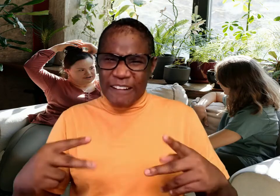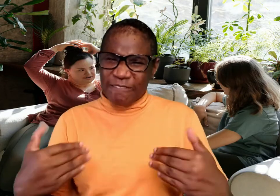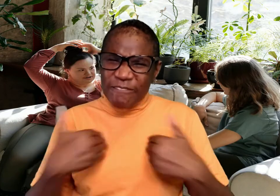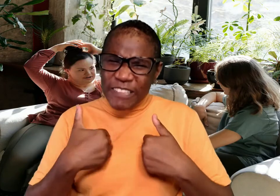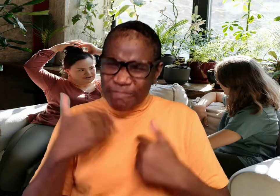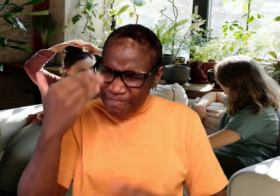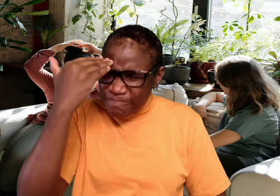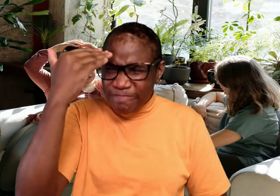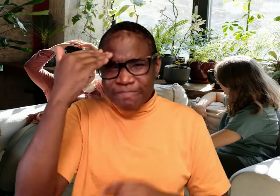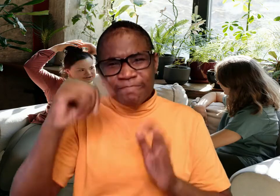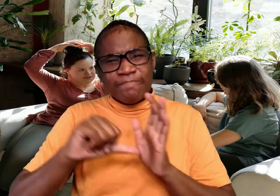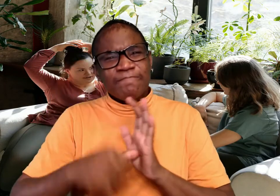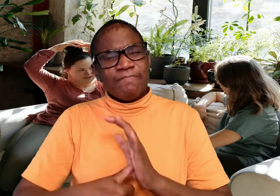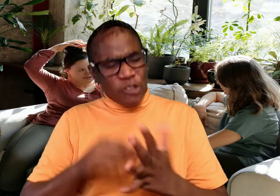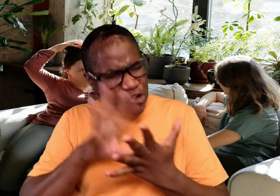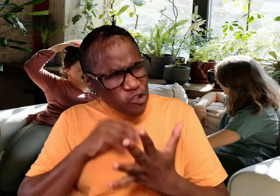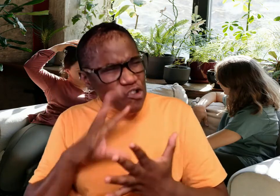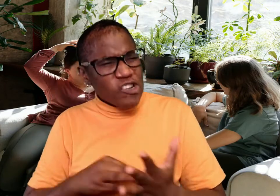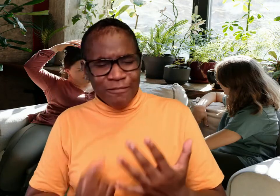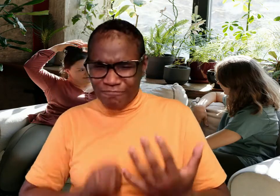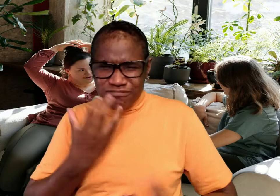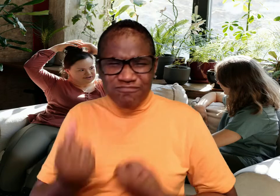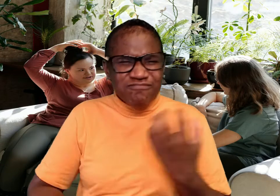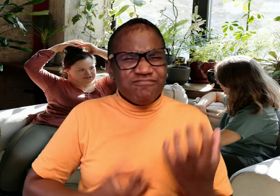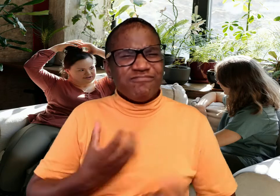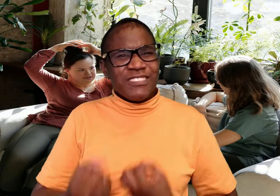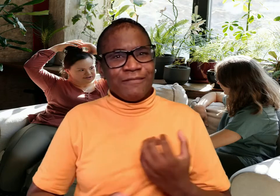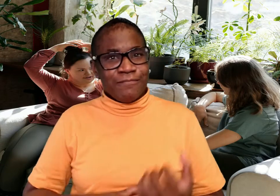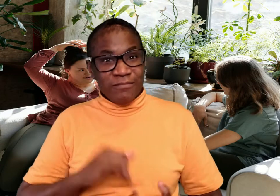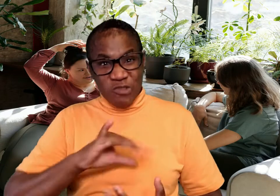to learn about, recognize, and unpack it.